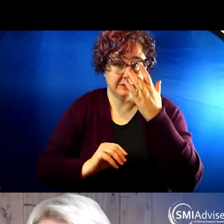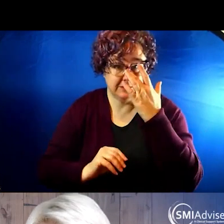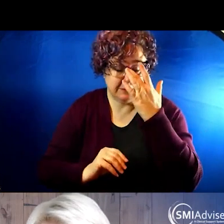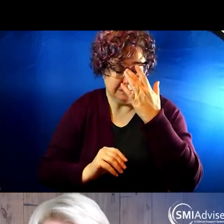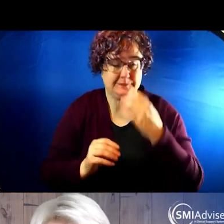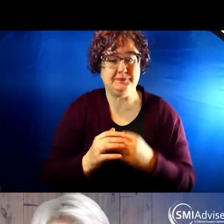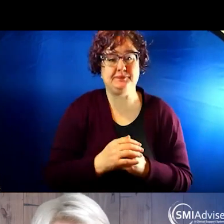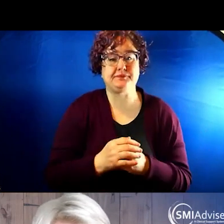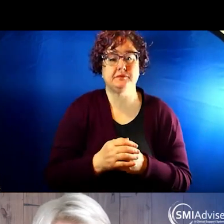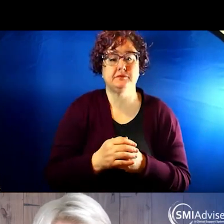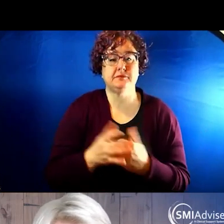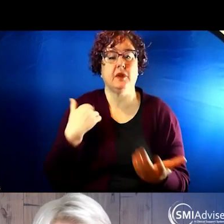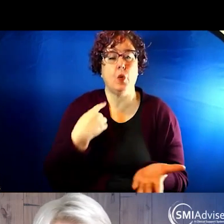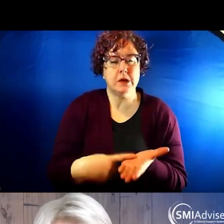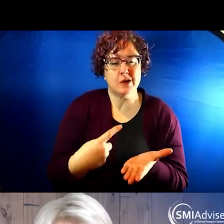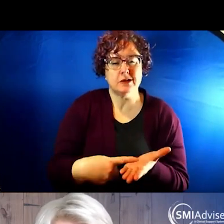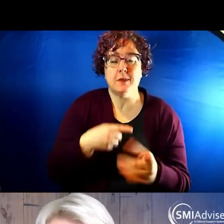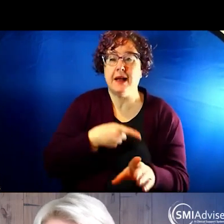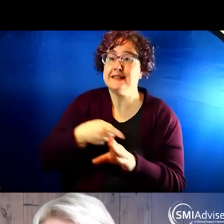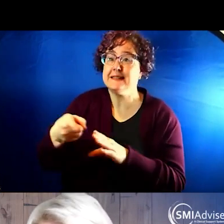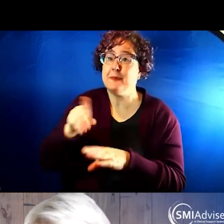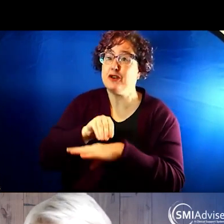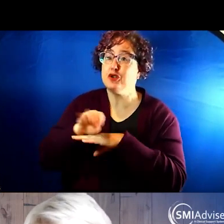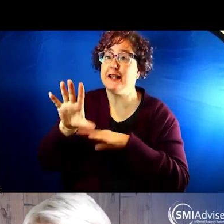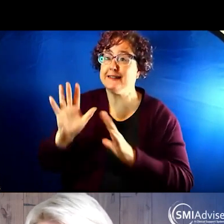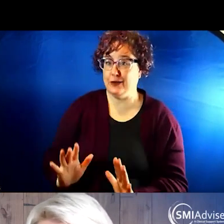SO WE TALKED ABOUT SPECIALIZED COUNSELLORS.